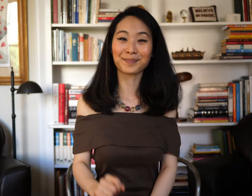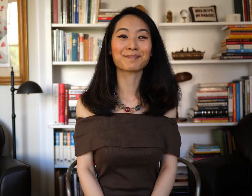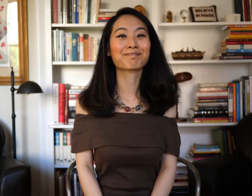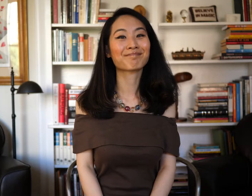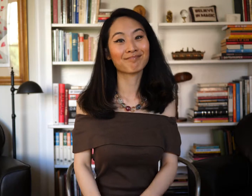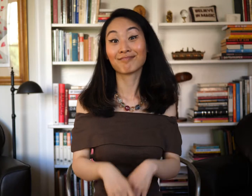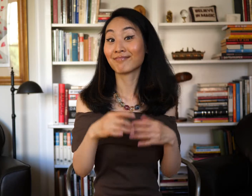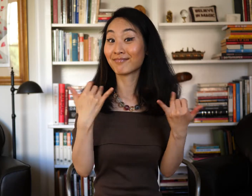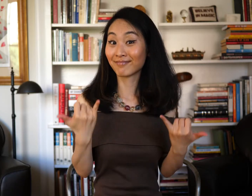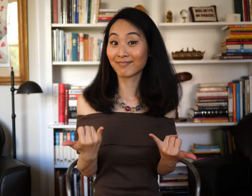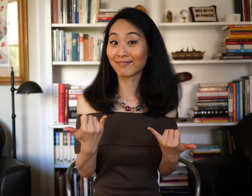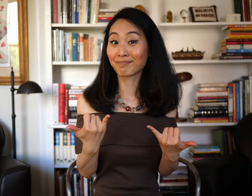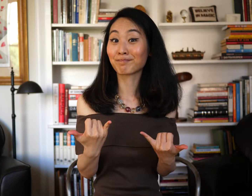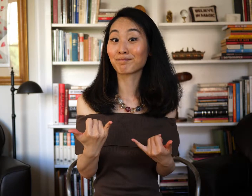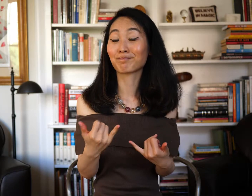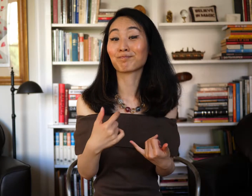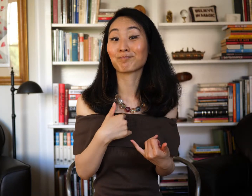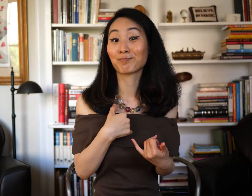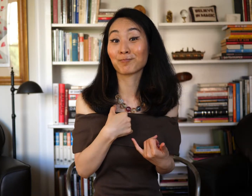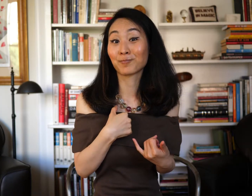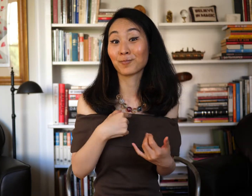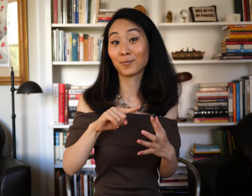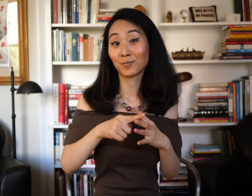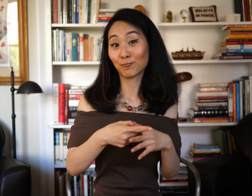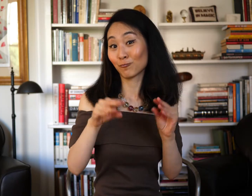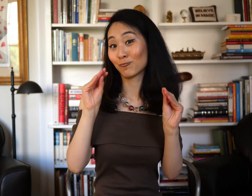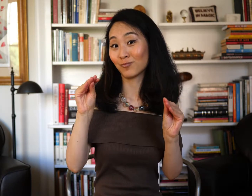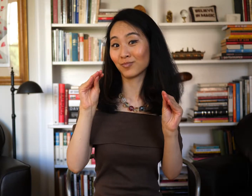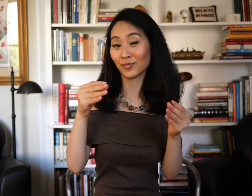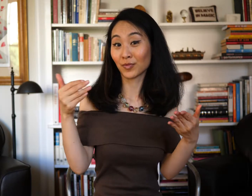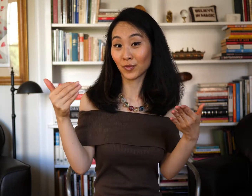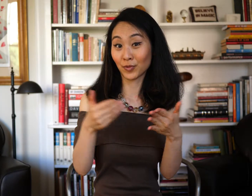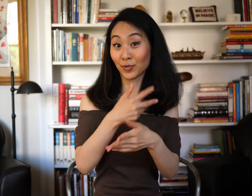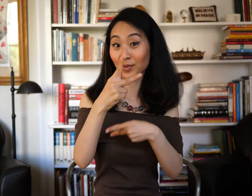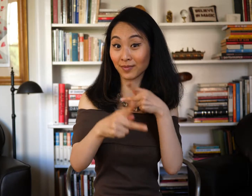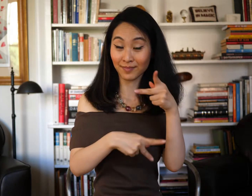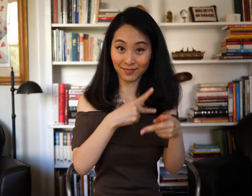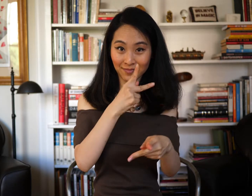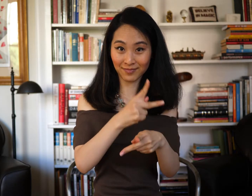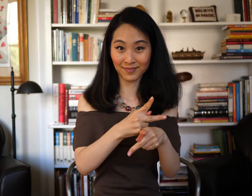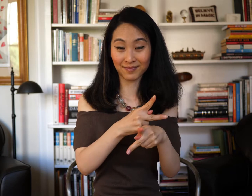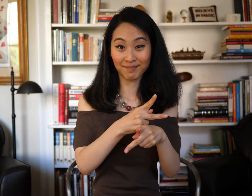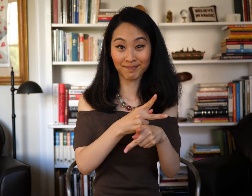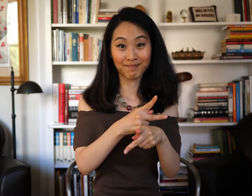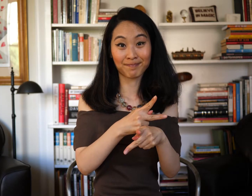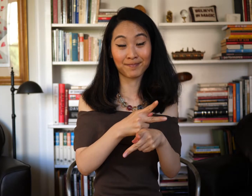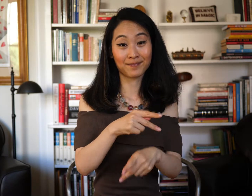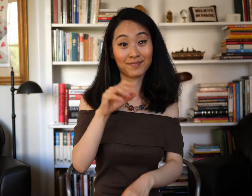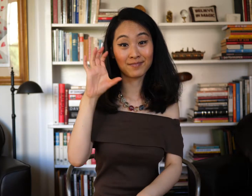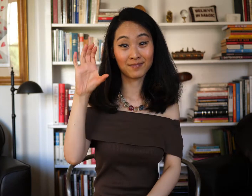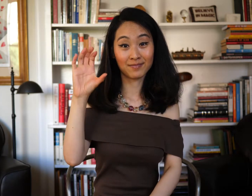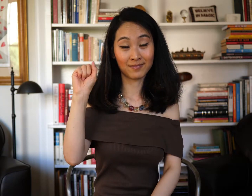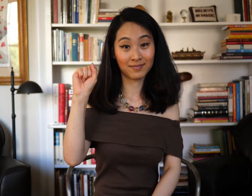Today, I will start a new format.